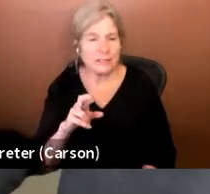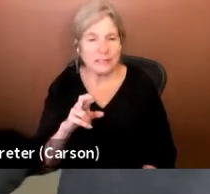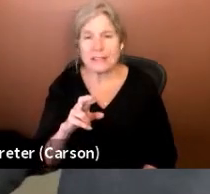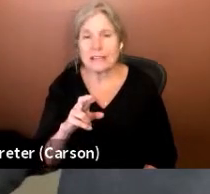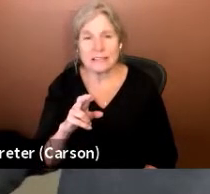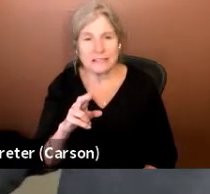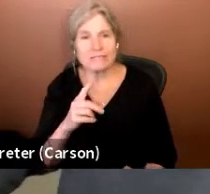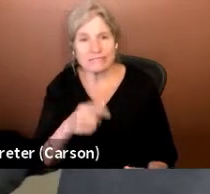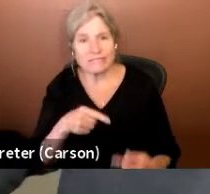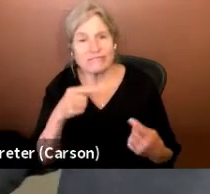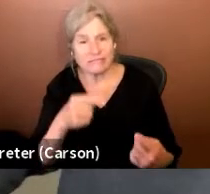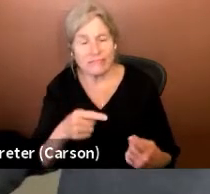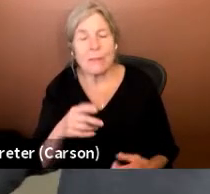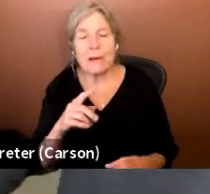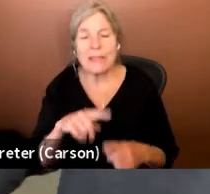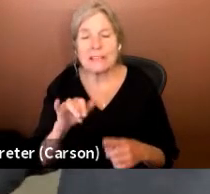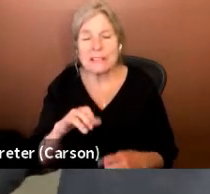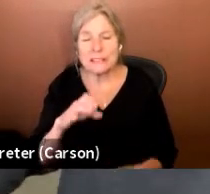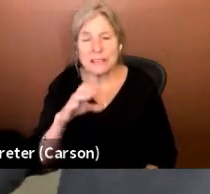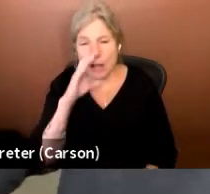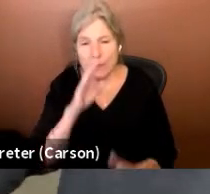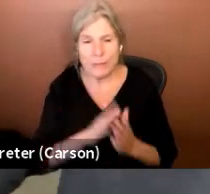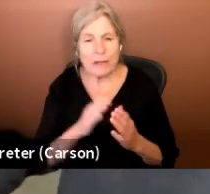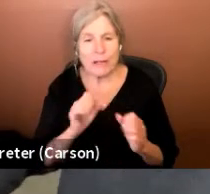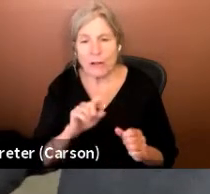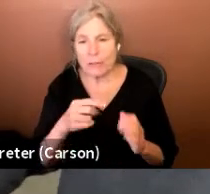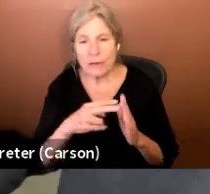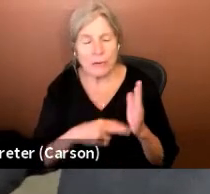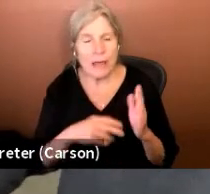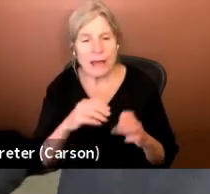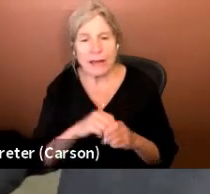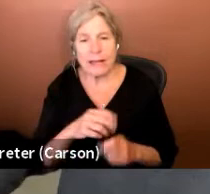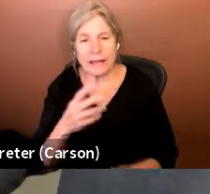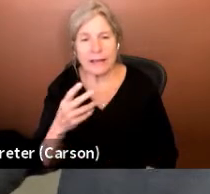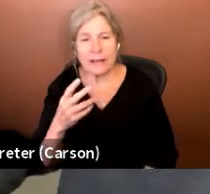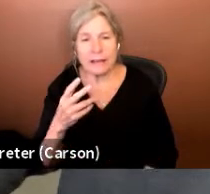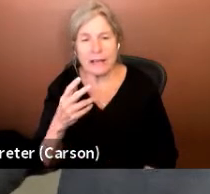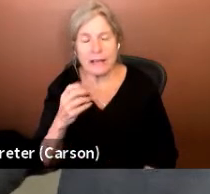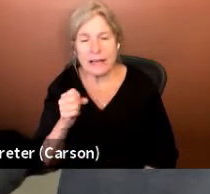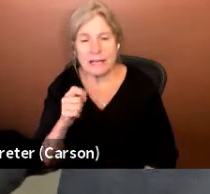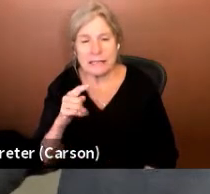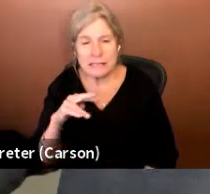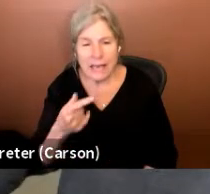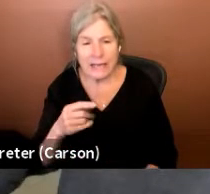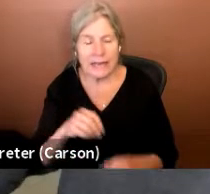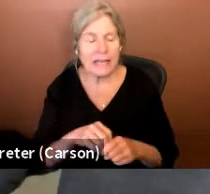it's a comic book that can be only read in a setting, in a gallery or a museum and